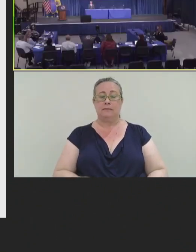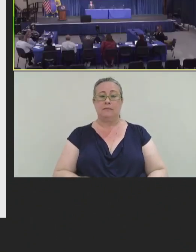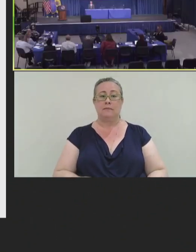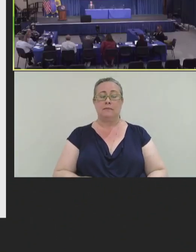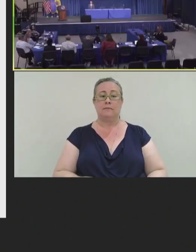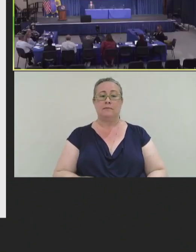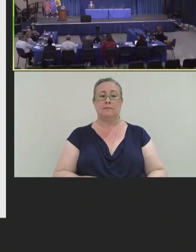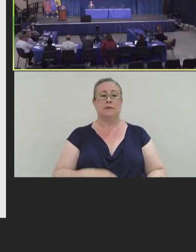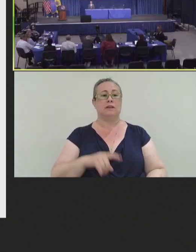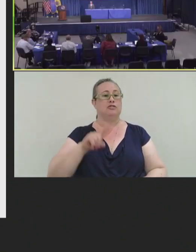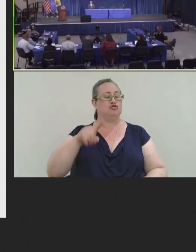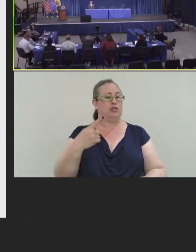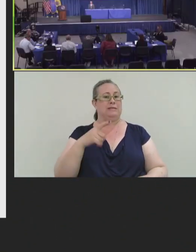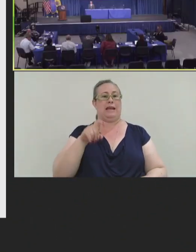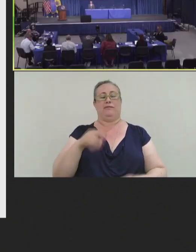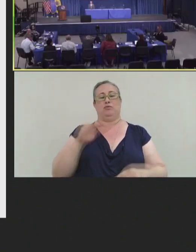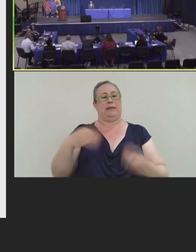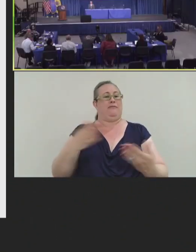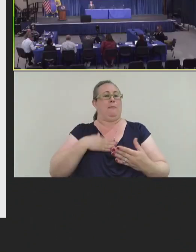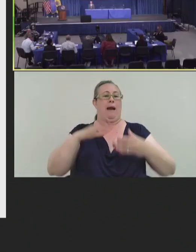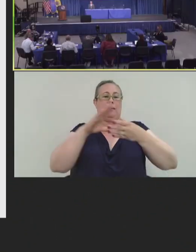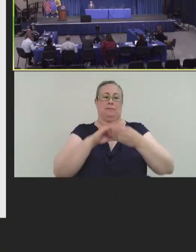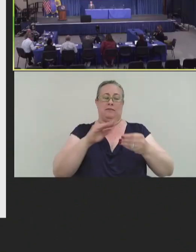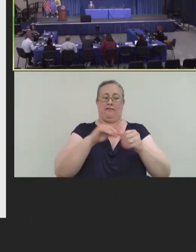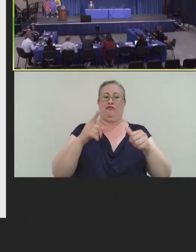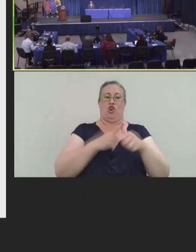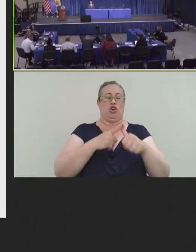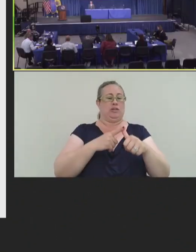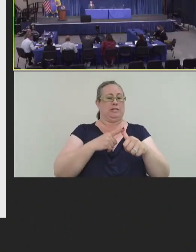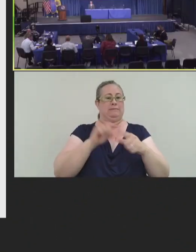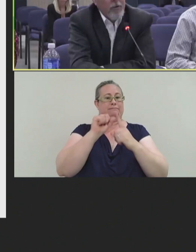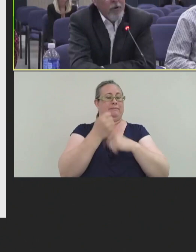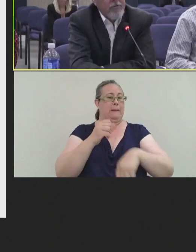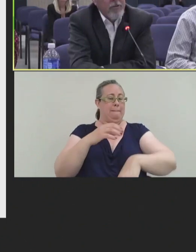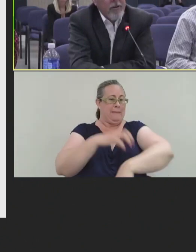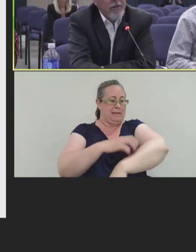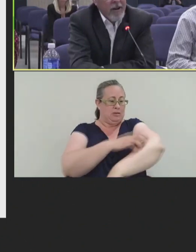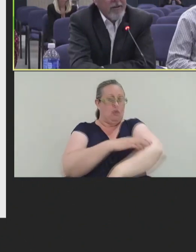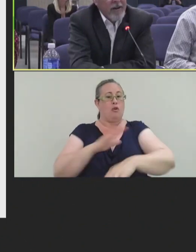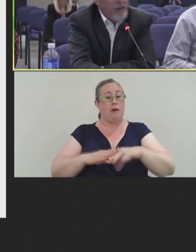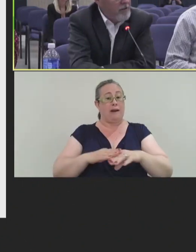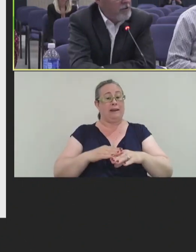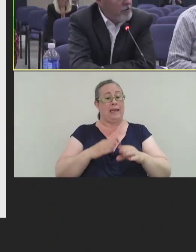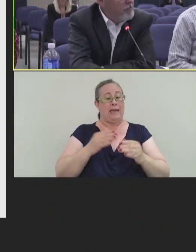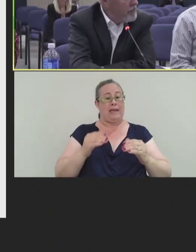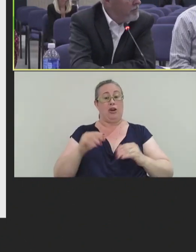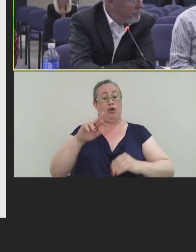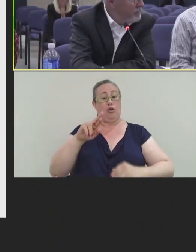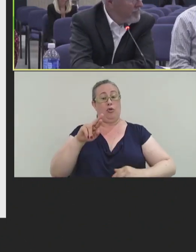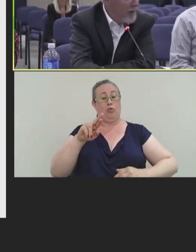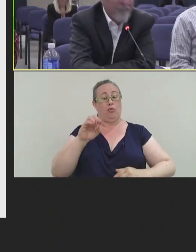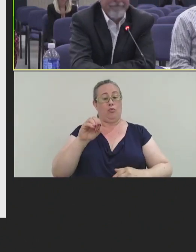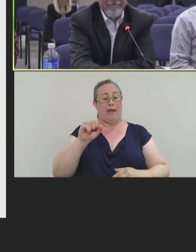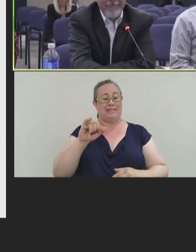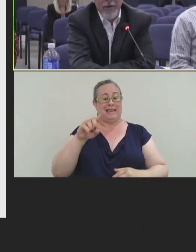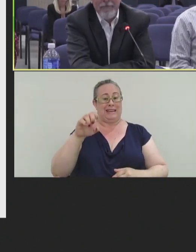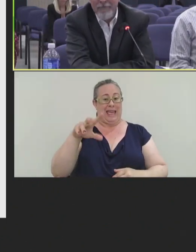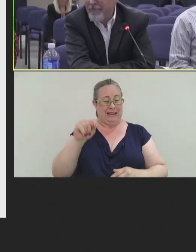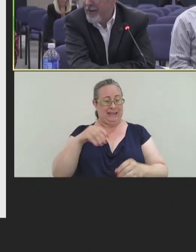give my anecdote. The first case of measles that I saw was in a fellow resident in 1992. So --